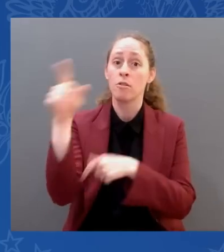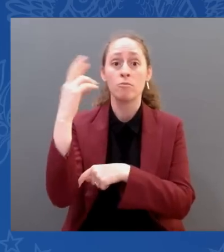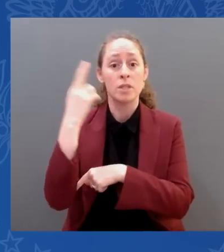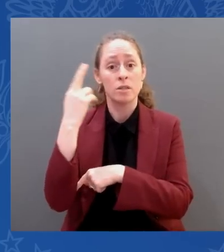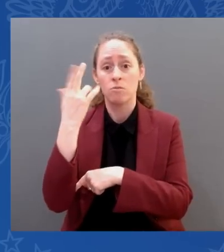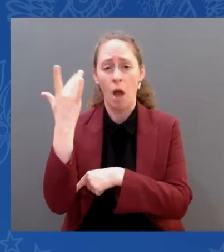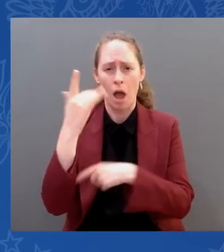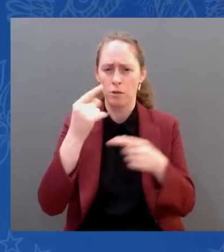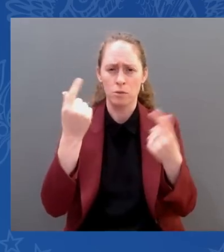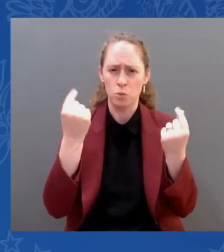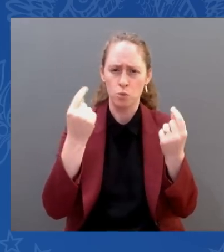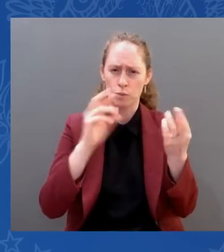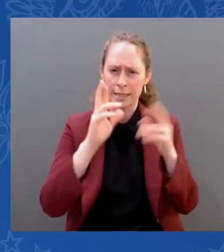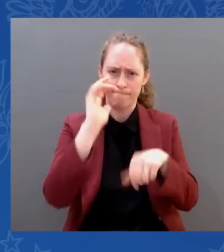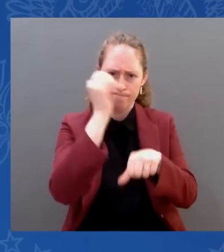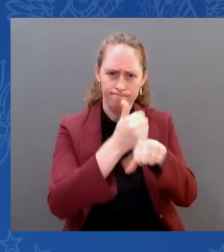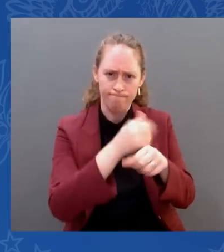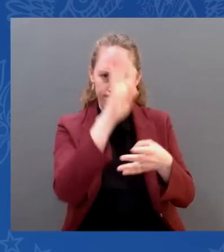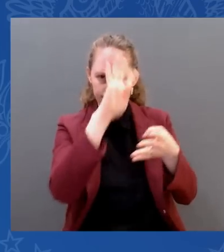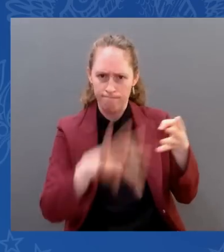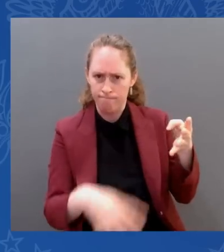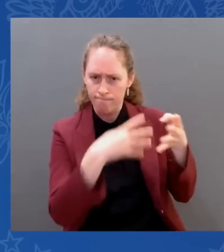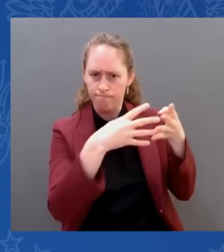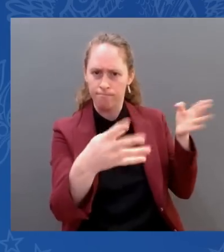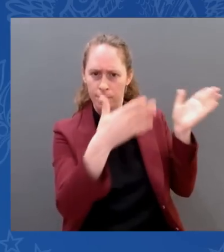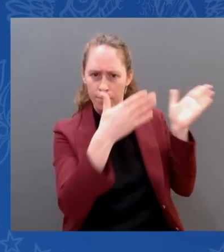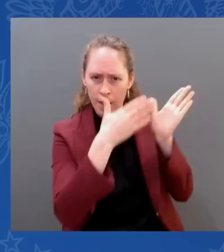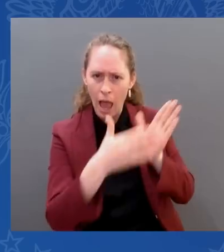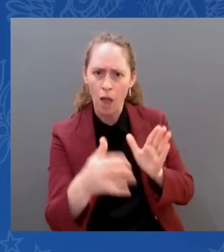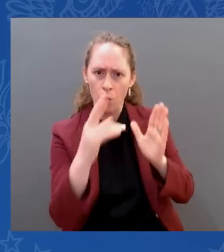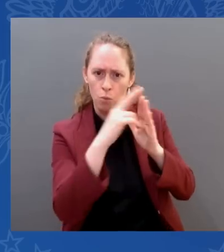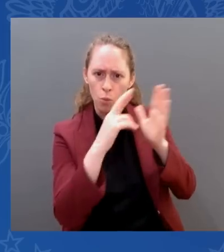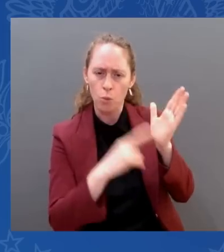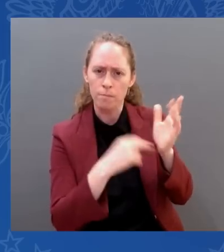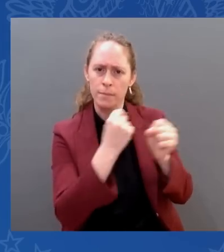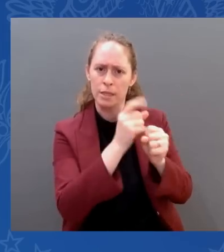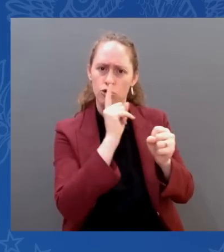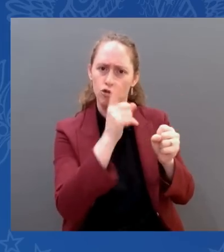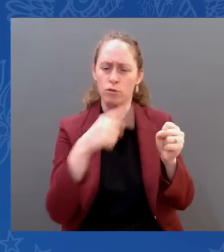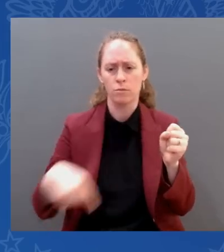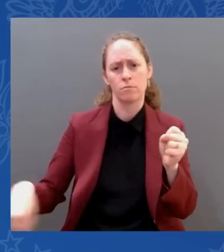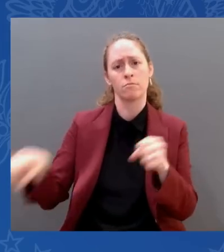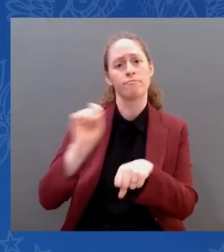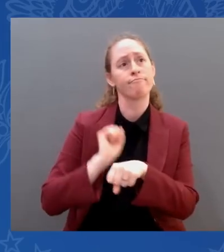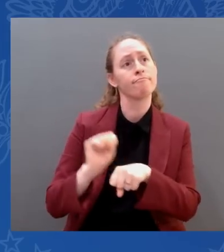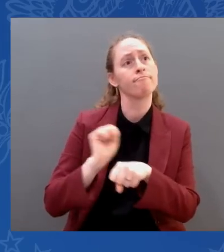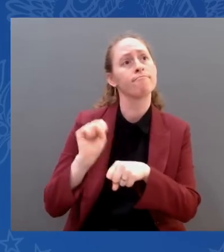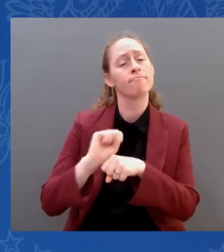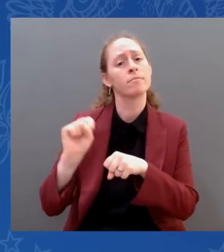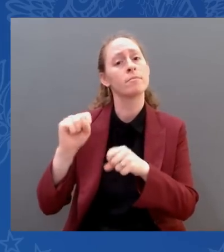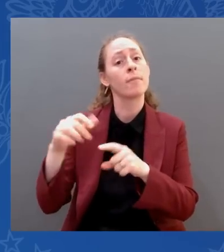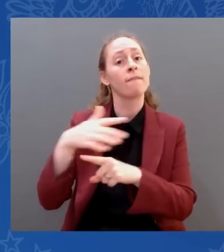Despite those extraordinary efforts. Many brothers and sisters did fall ill.